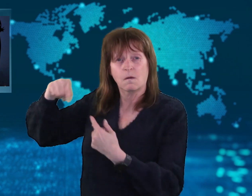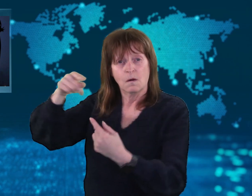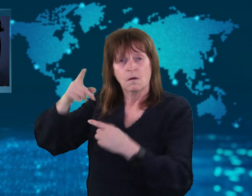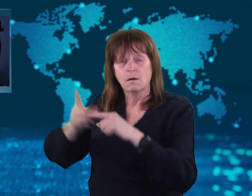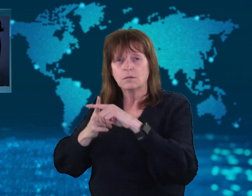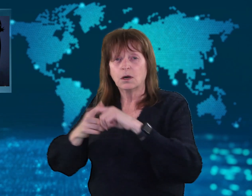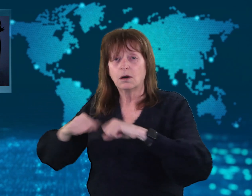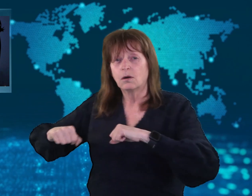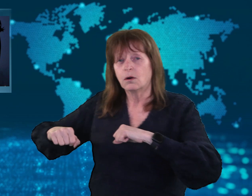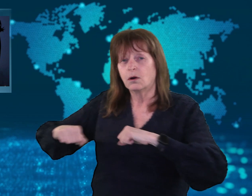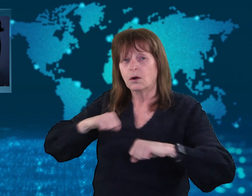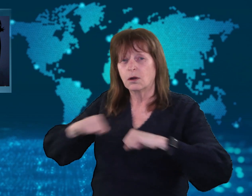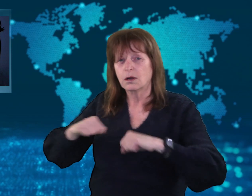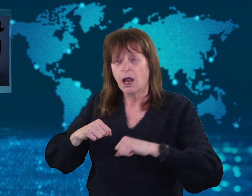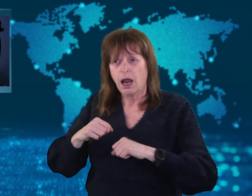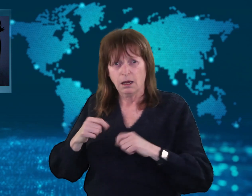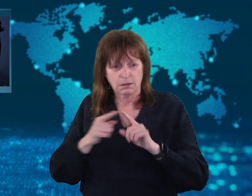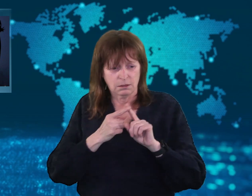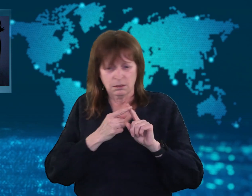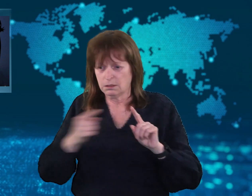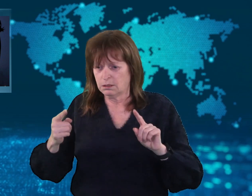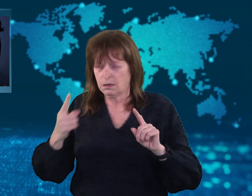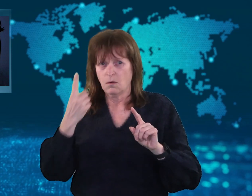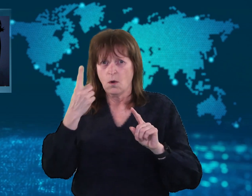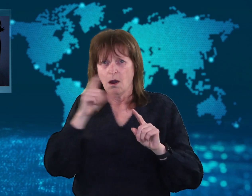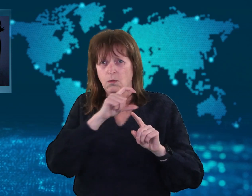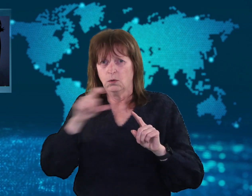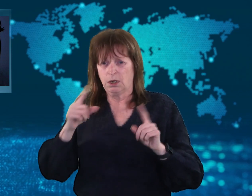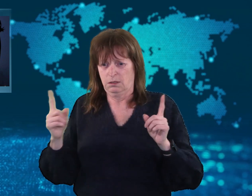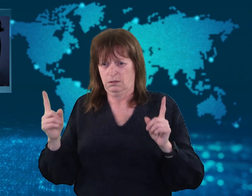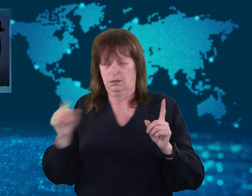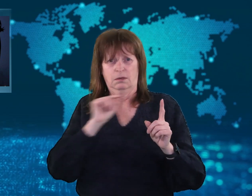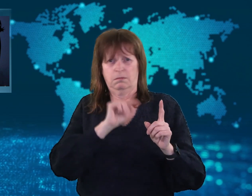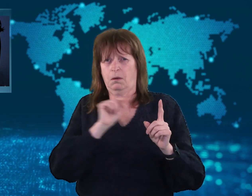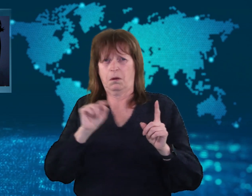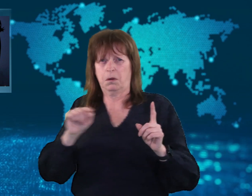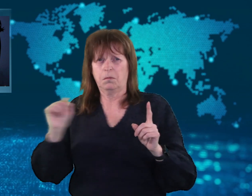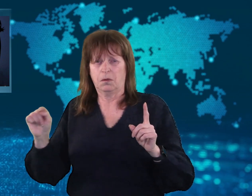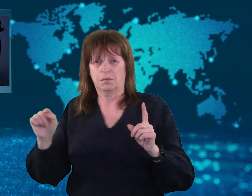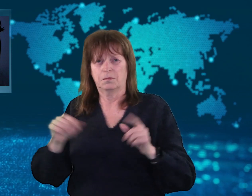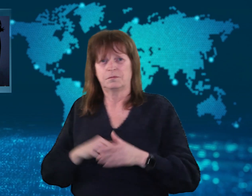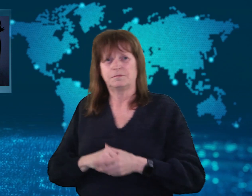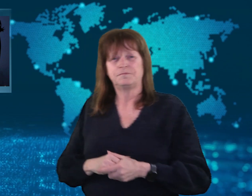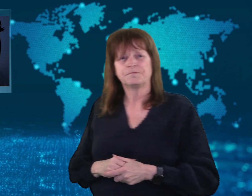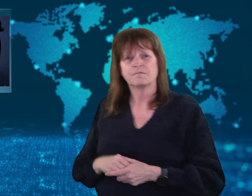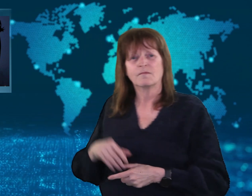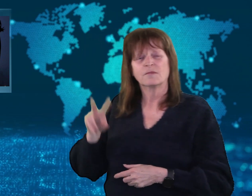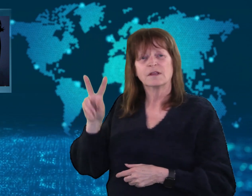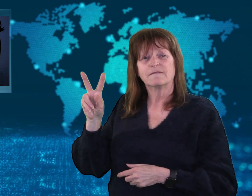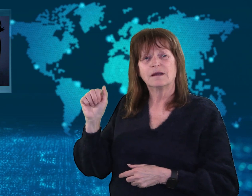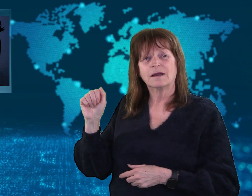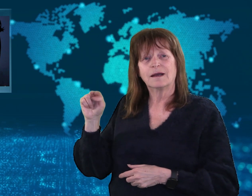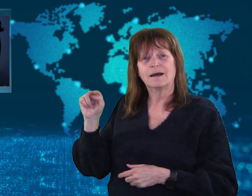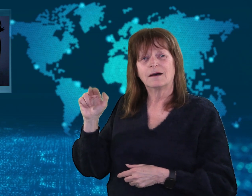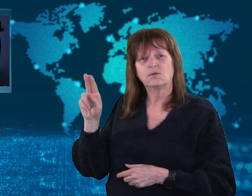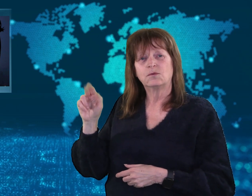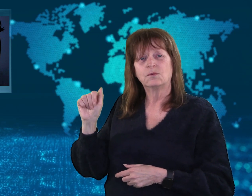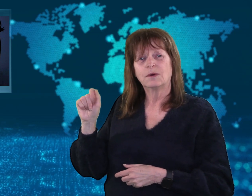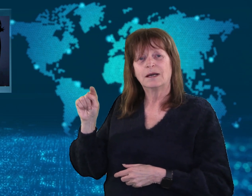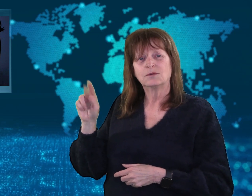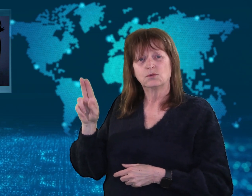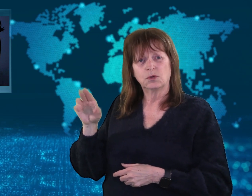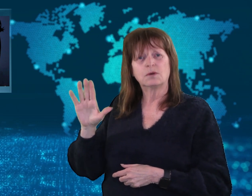and earthquakes within one week.